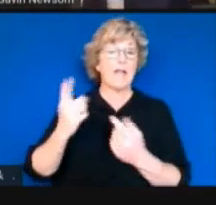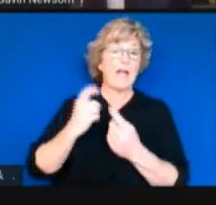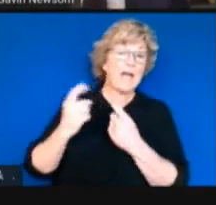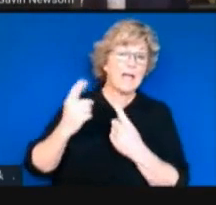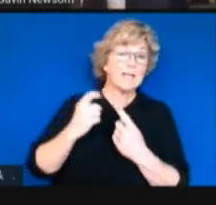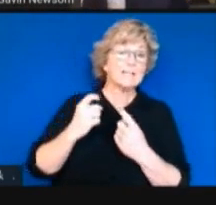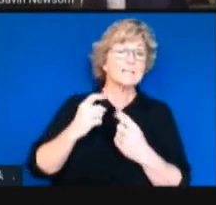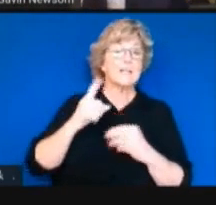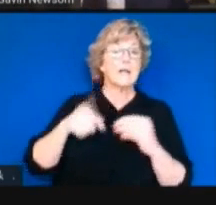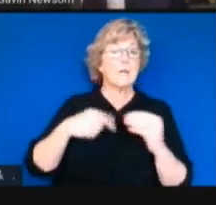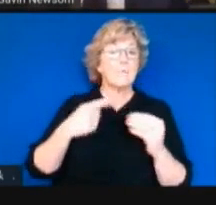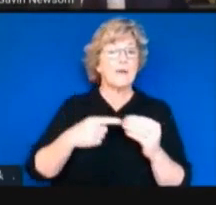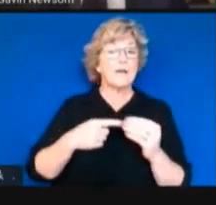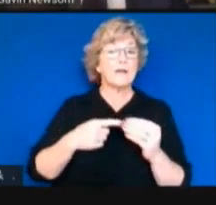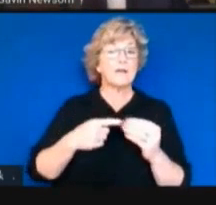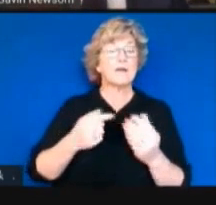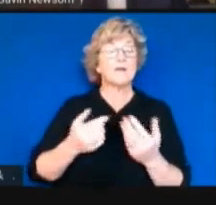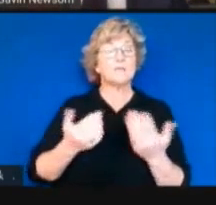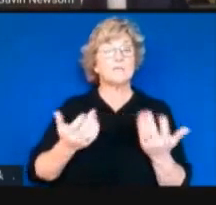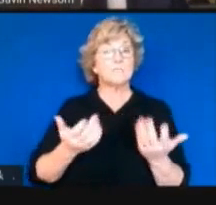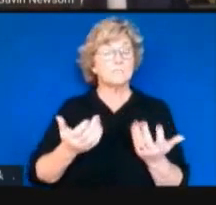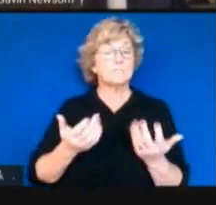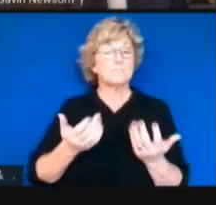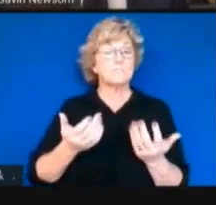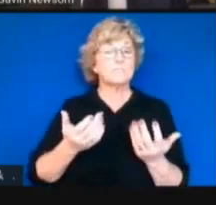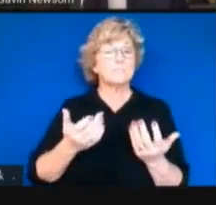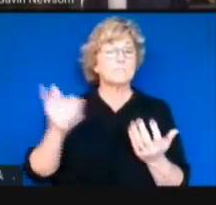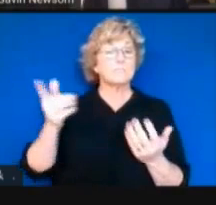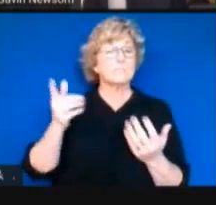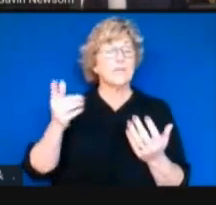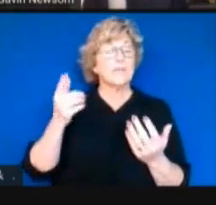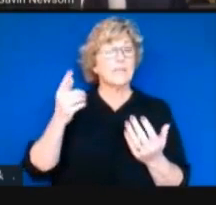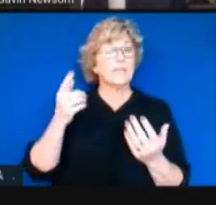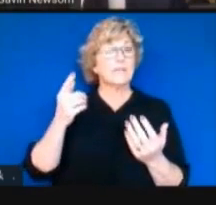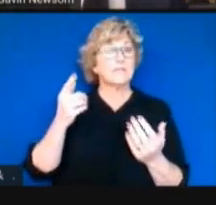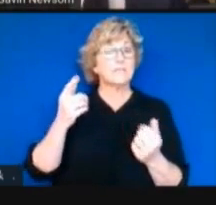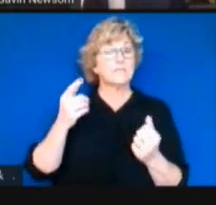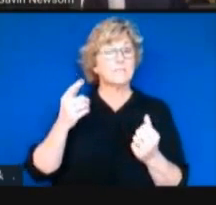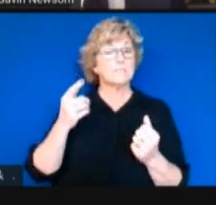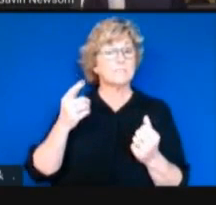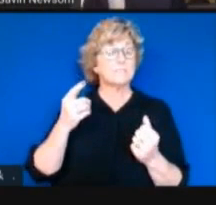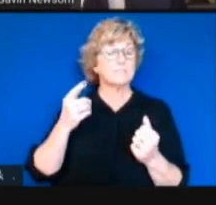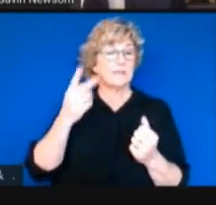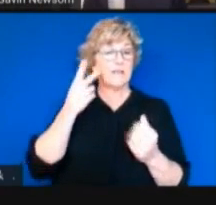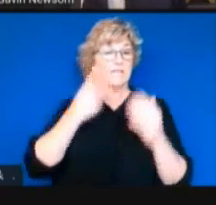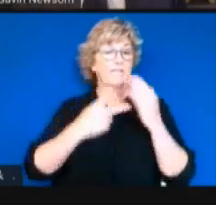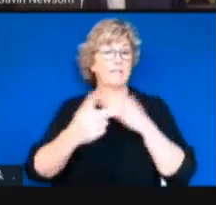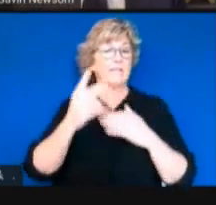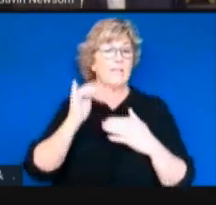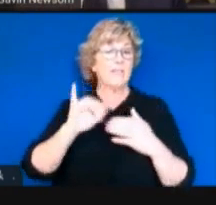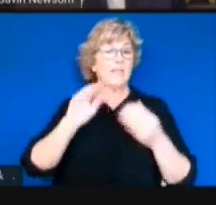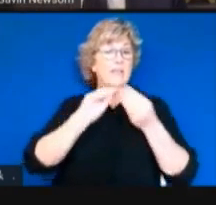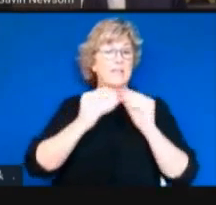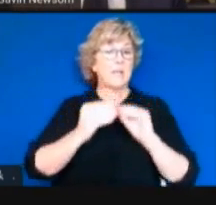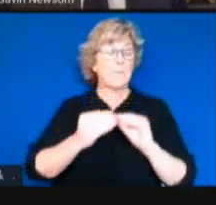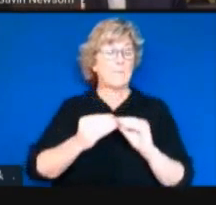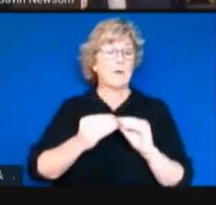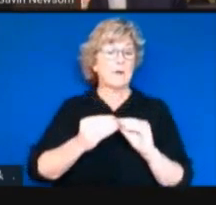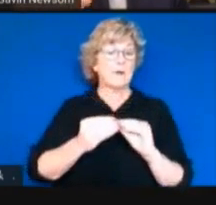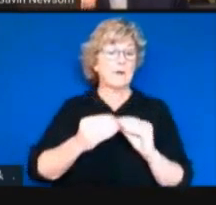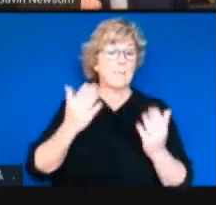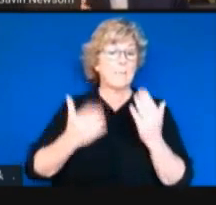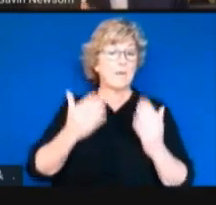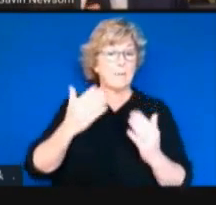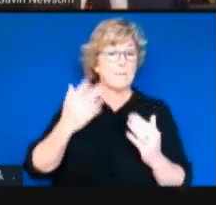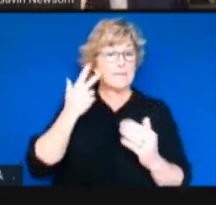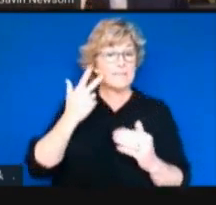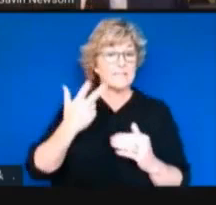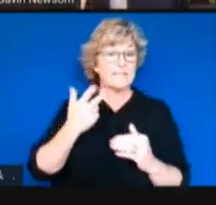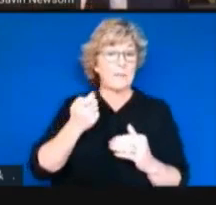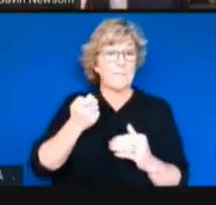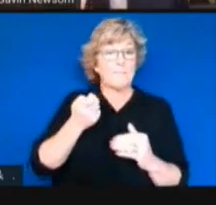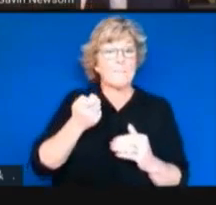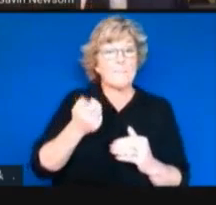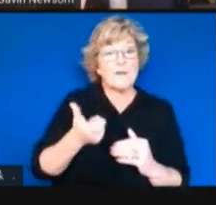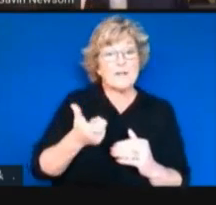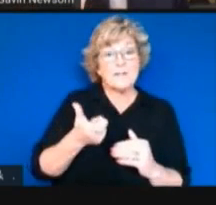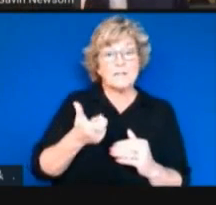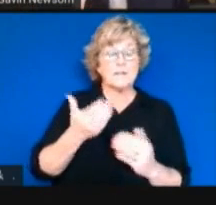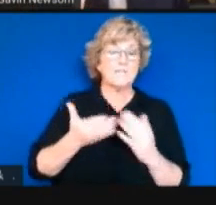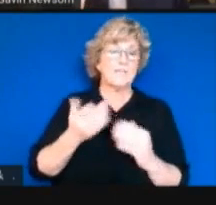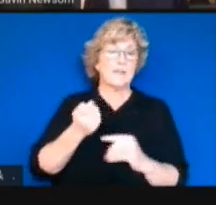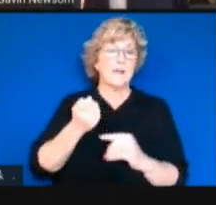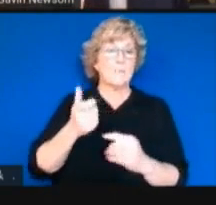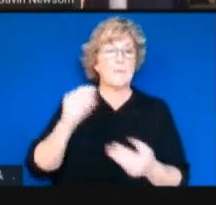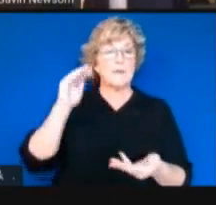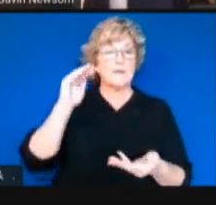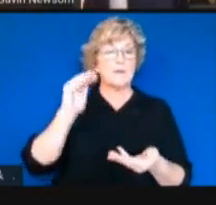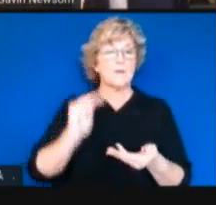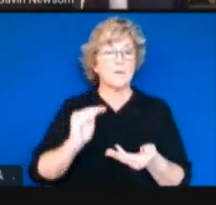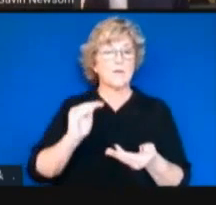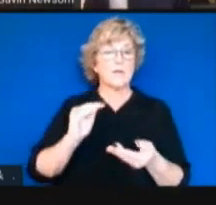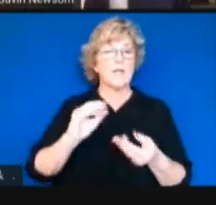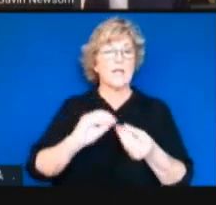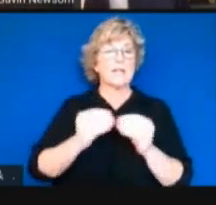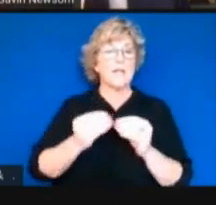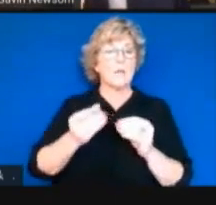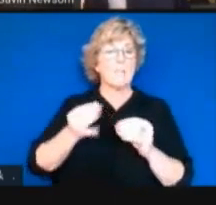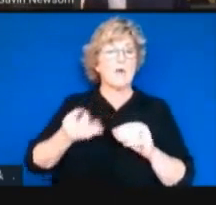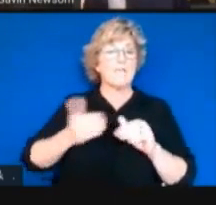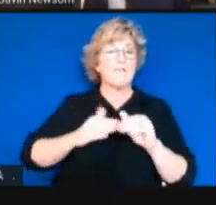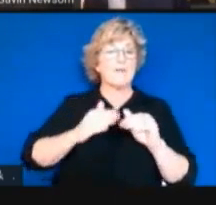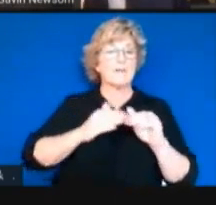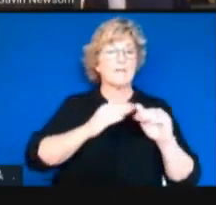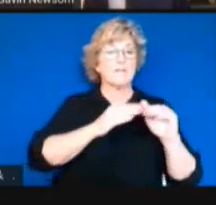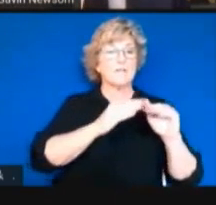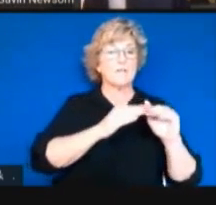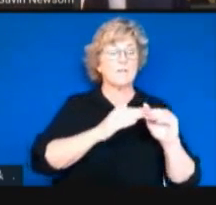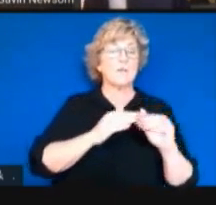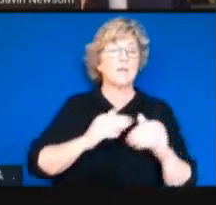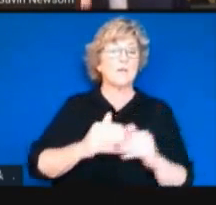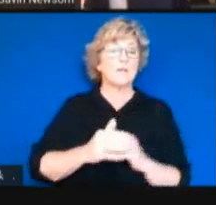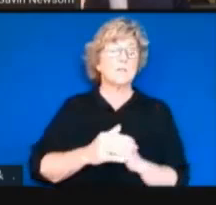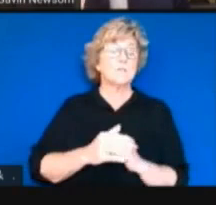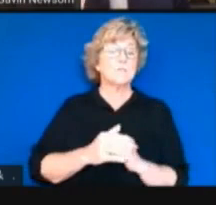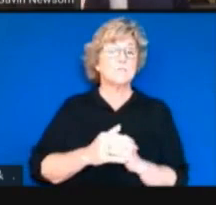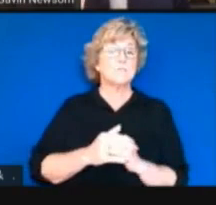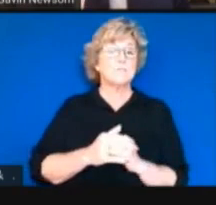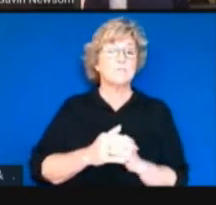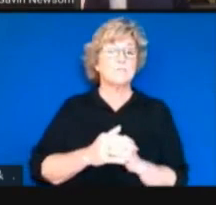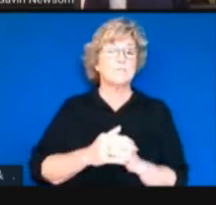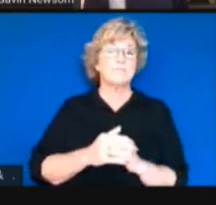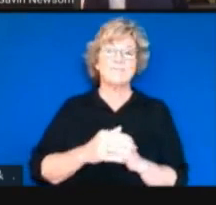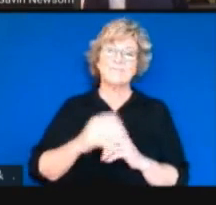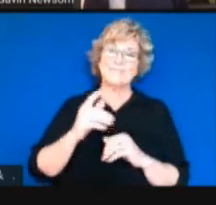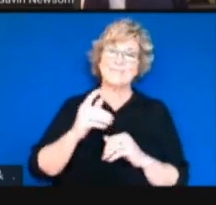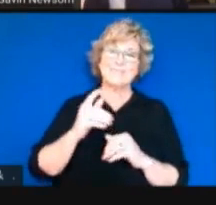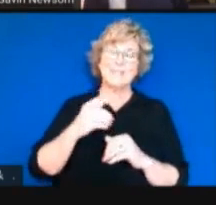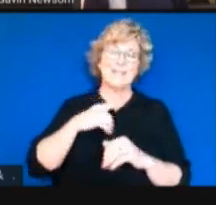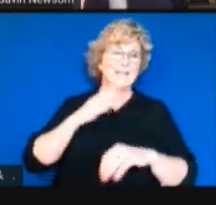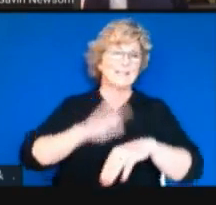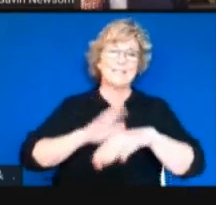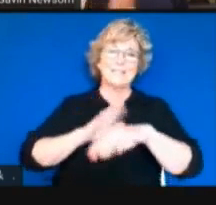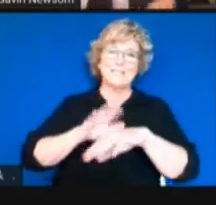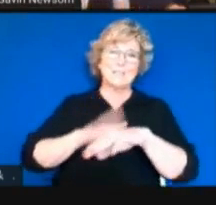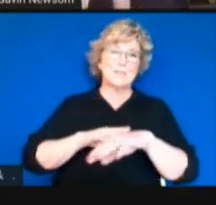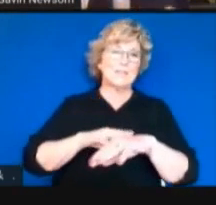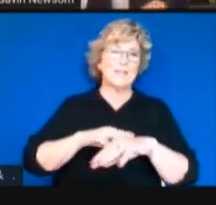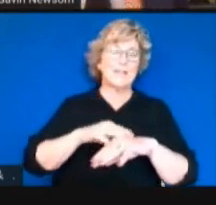NOW, SOME HAVE INQUIRED, SUGGESTING OR AS RELATES TO WHAT THEY PERCEIVE BASED ON THE DATA THAT'S COMING IN THAT WE MAY BE SEEING A MODEST, VERY MODEST DECREASE IN THE GROWTH RATE,